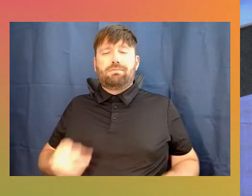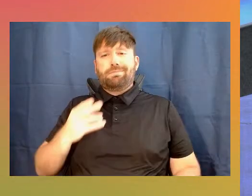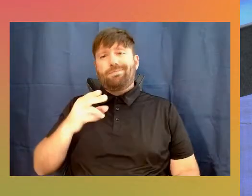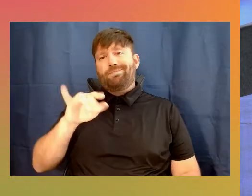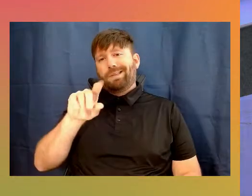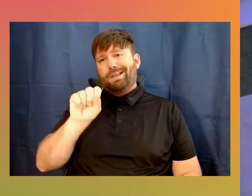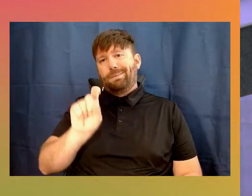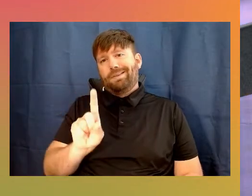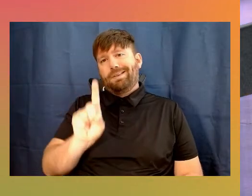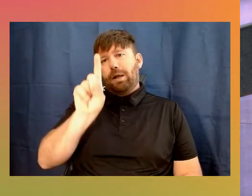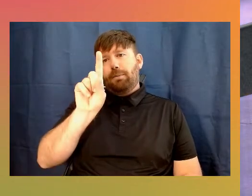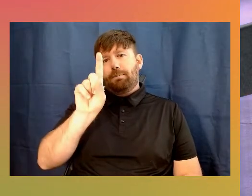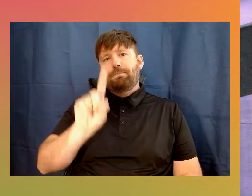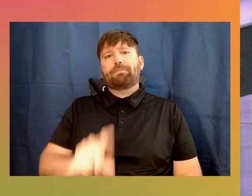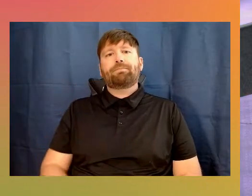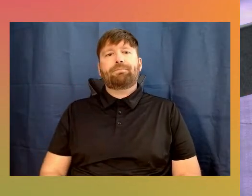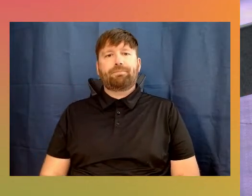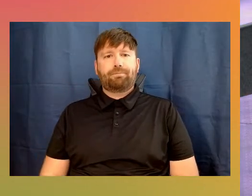BREATH IN AS YOU PRESS DOWN